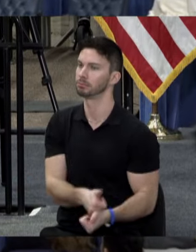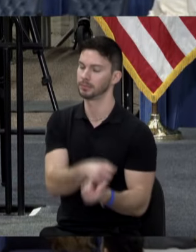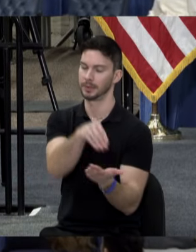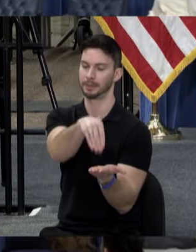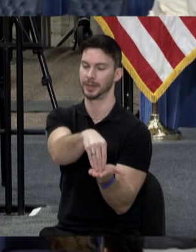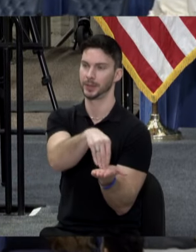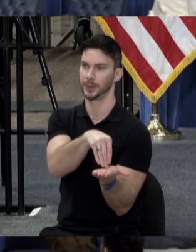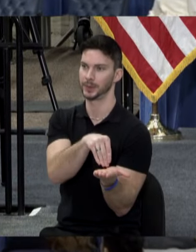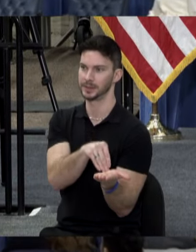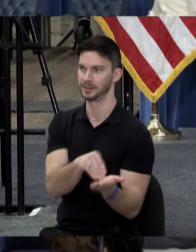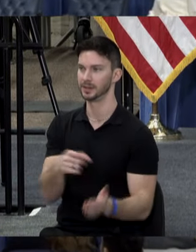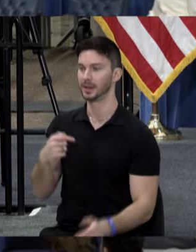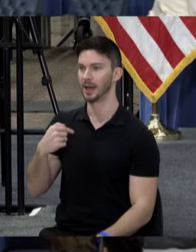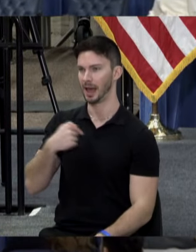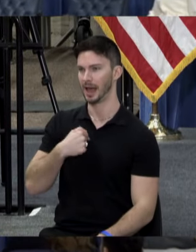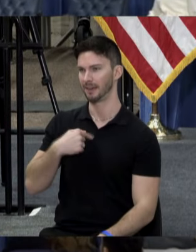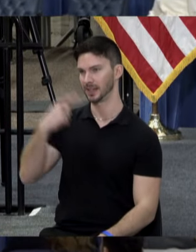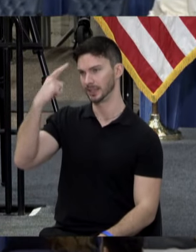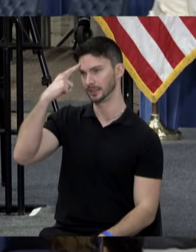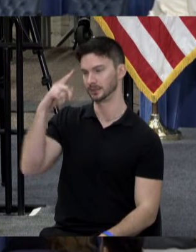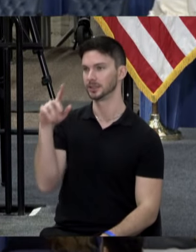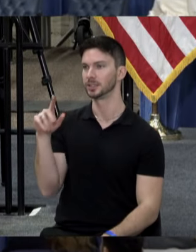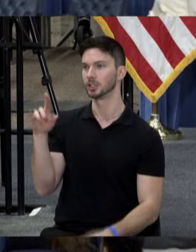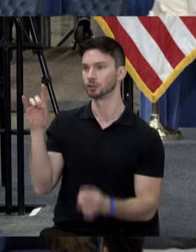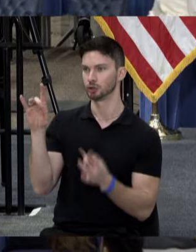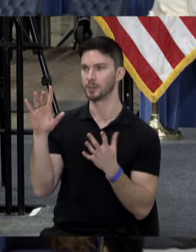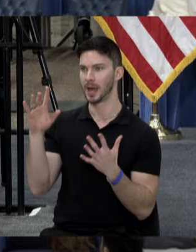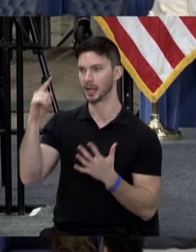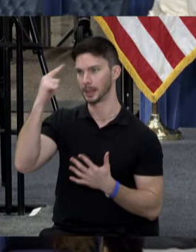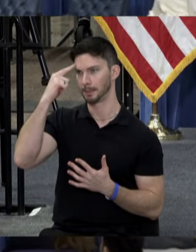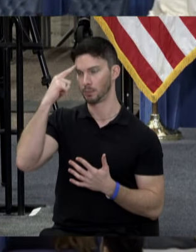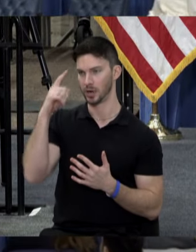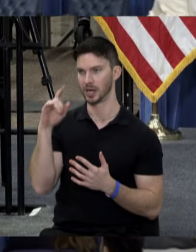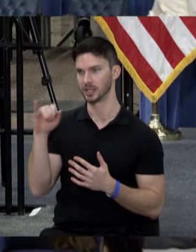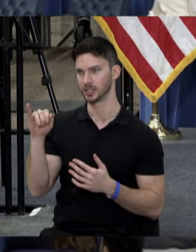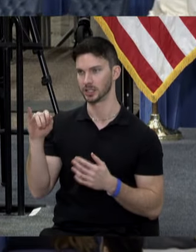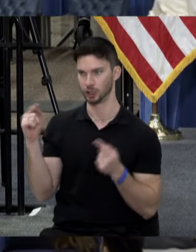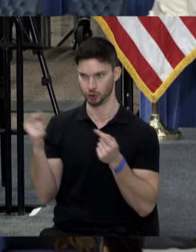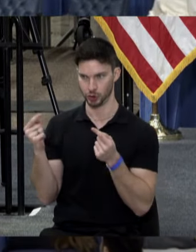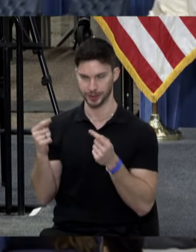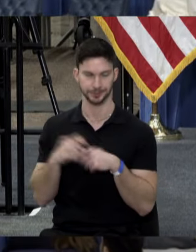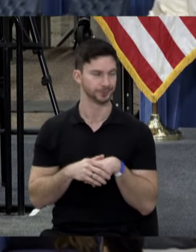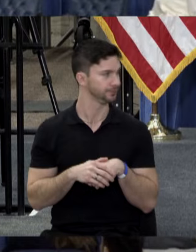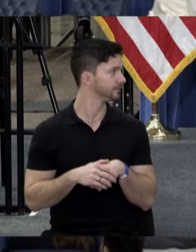a traumatic brain injury and I'm glad people use the acronyms before because I got lots